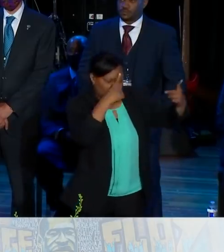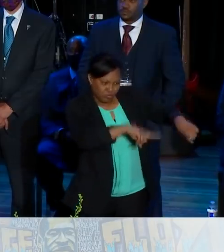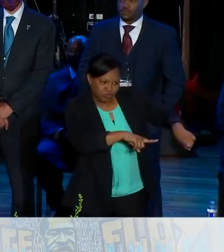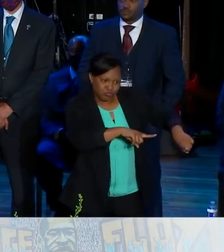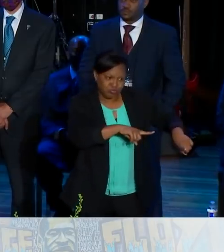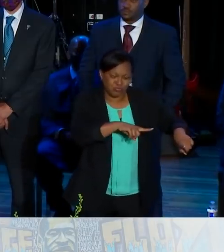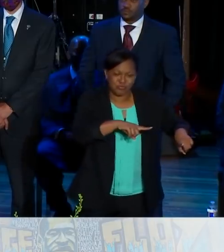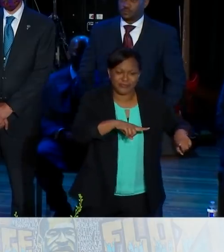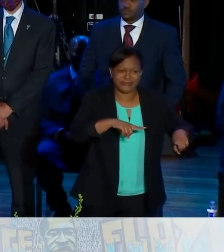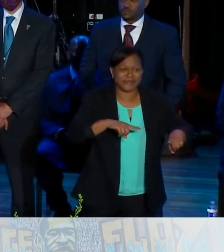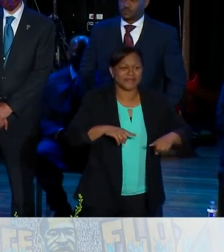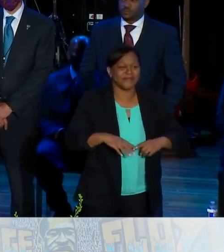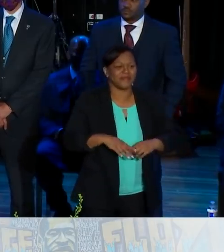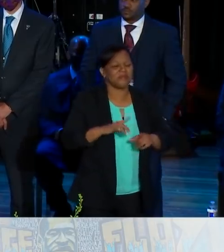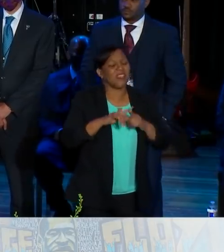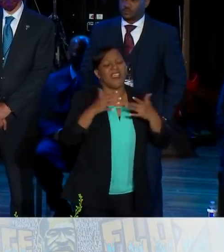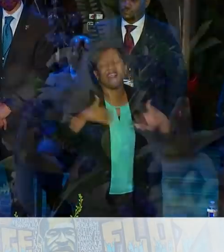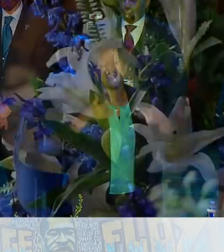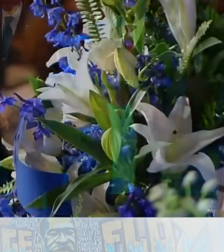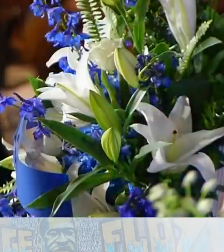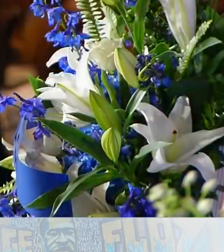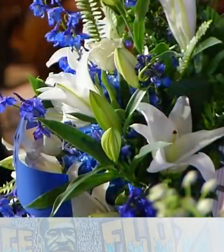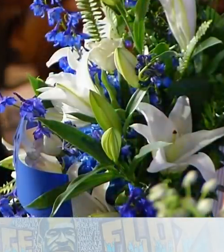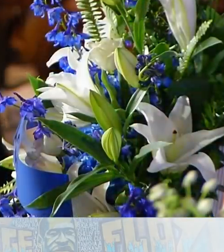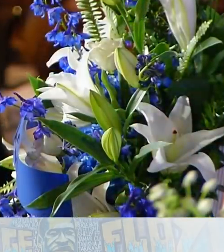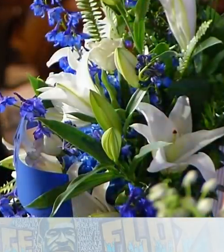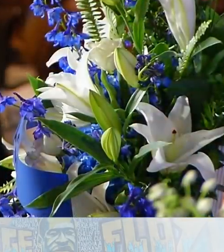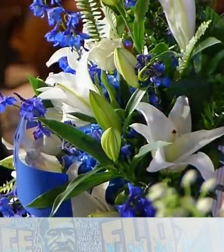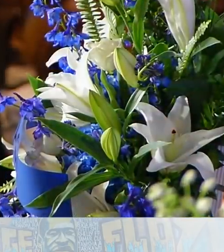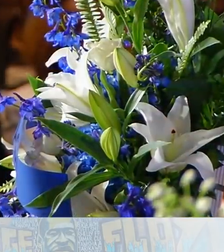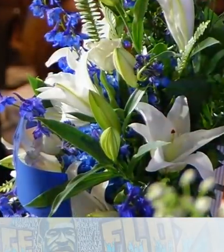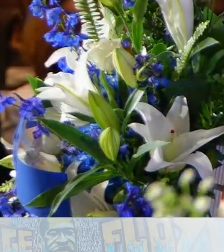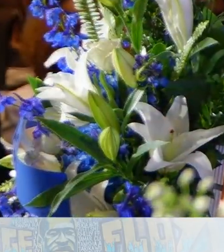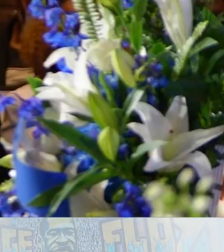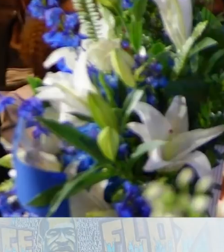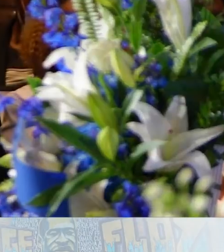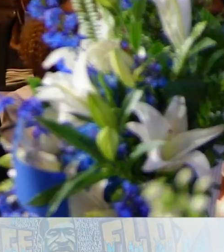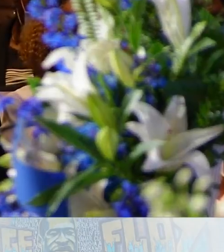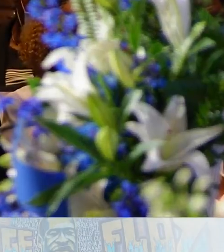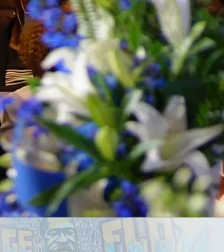BIG BROTHER. YOU RIGHT. YOU KNOW WHAT I MEAN?